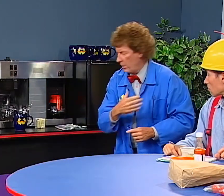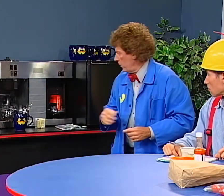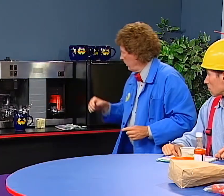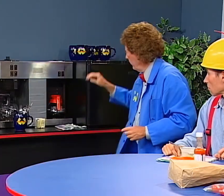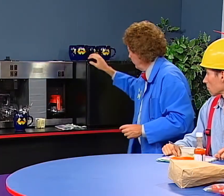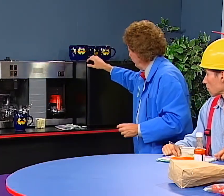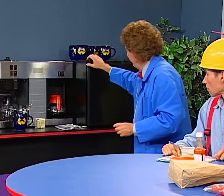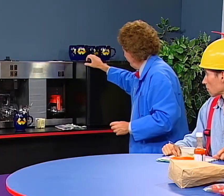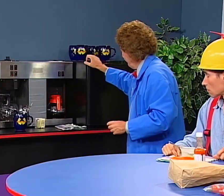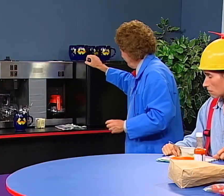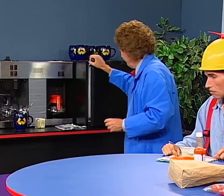OK. WELL, THANKS.